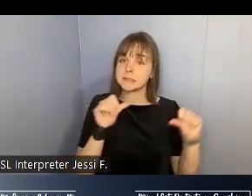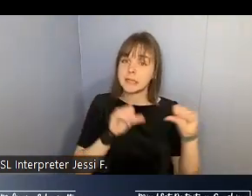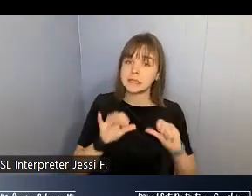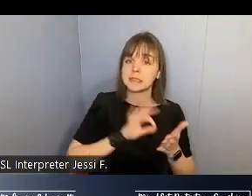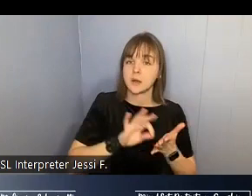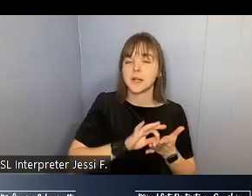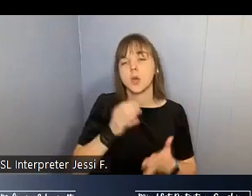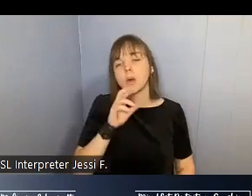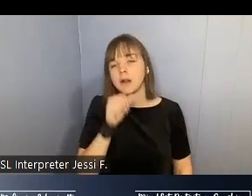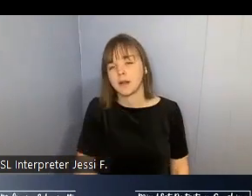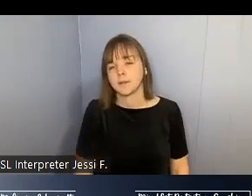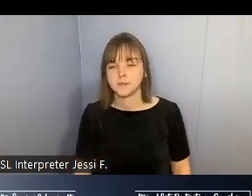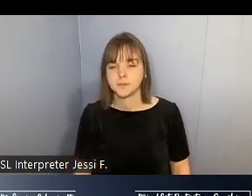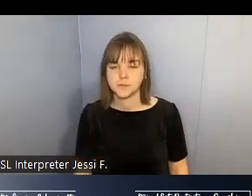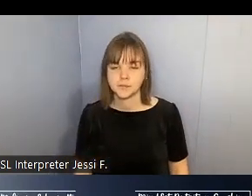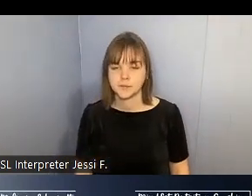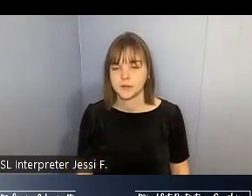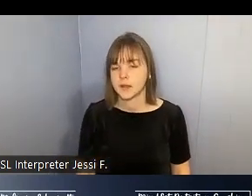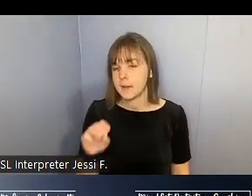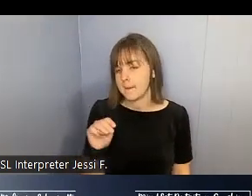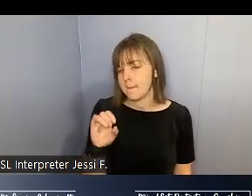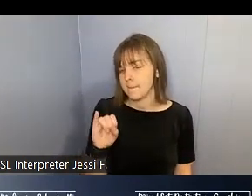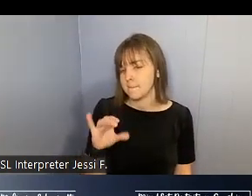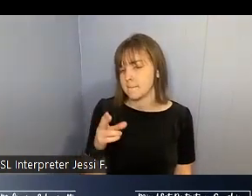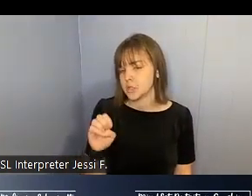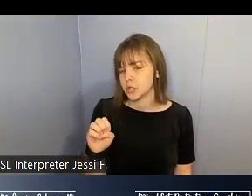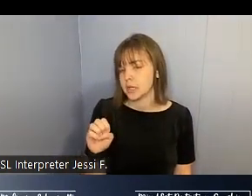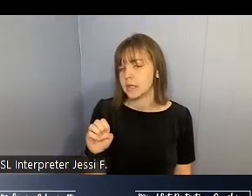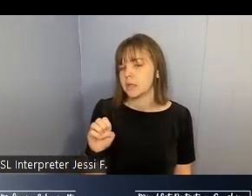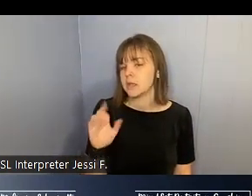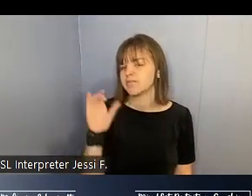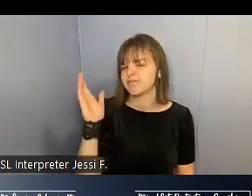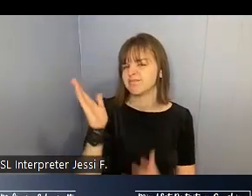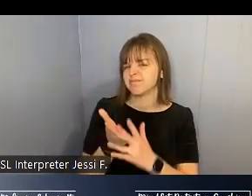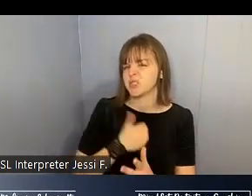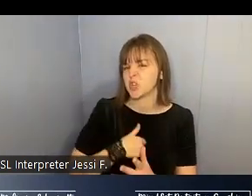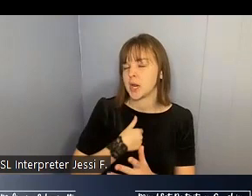Also-- sorry, I was just going to say, is there a formula to follow how many calories